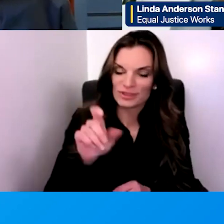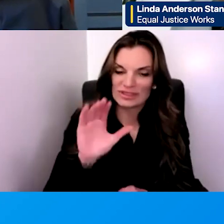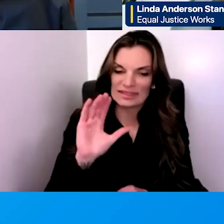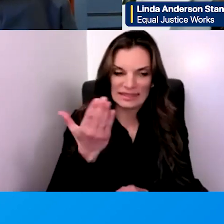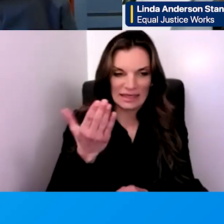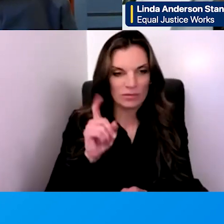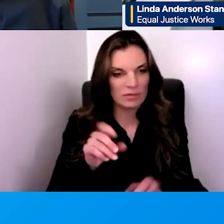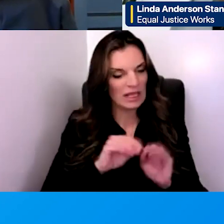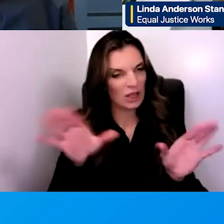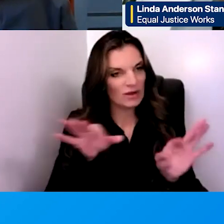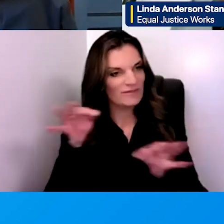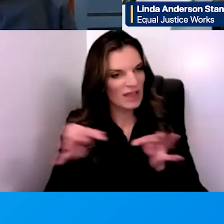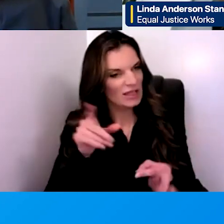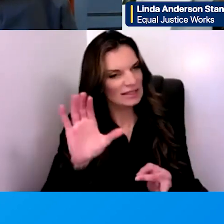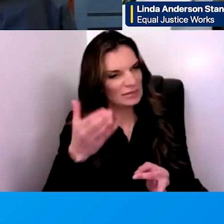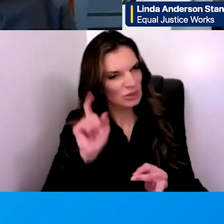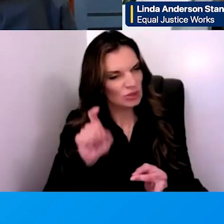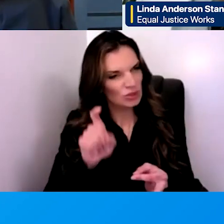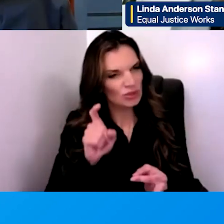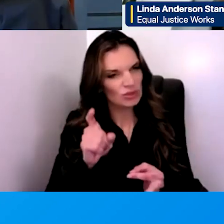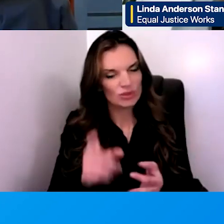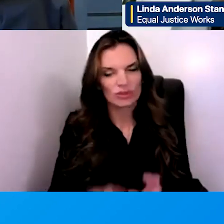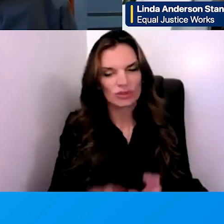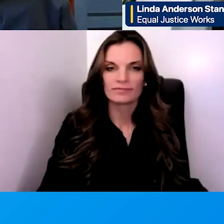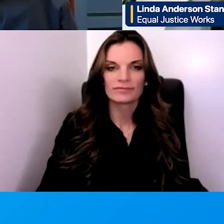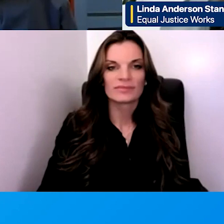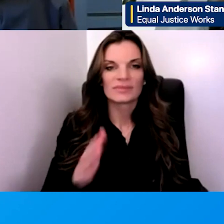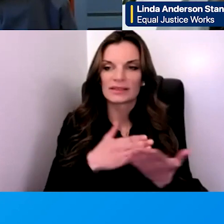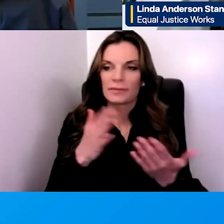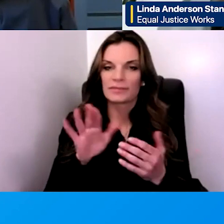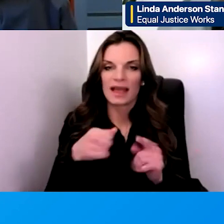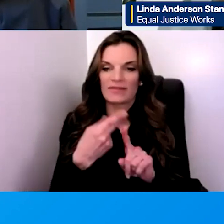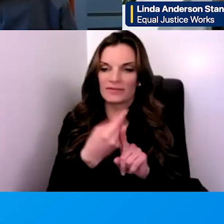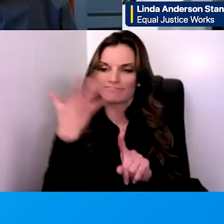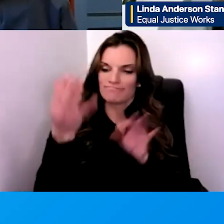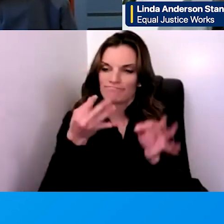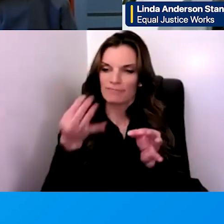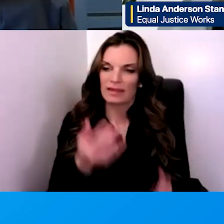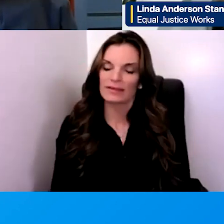defined or at least some margins of definition.